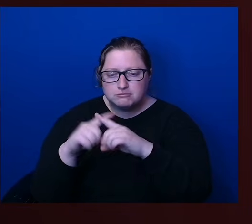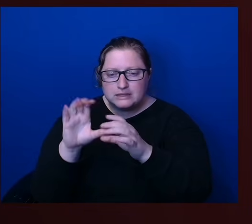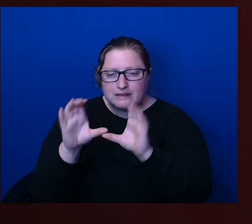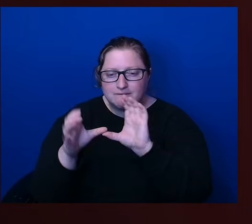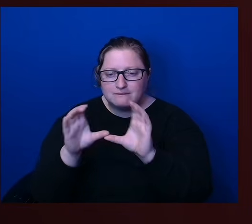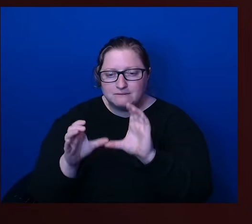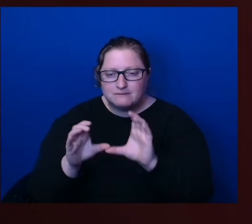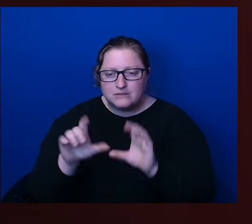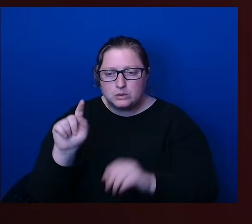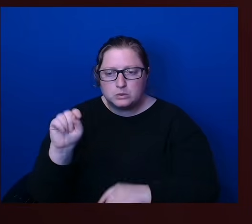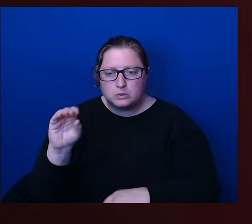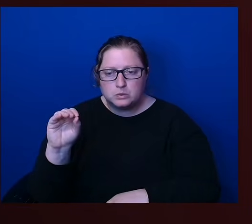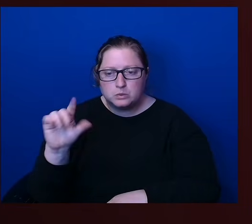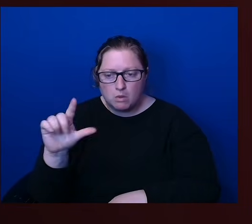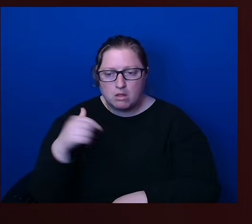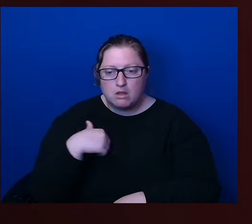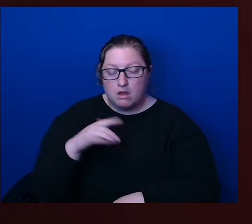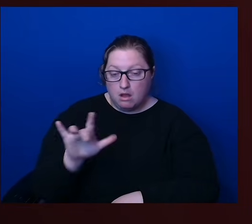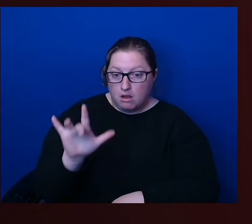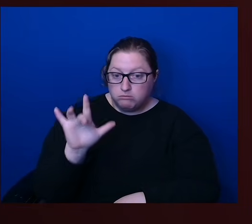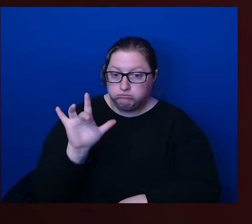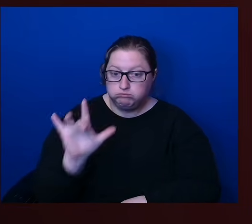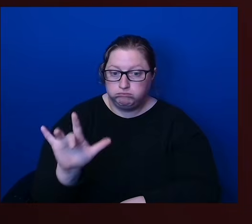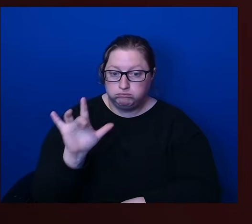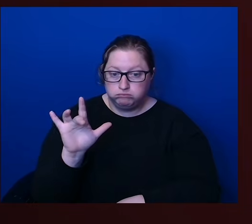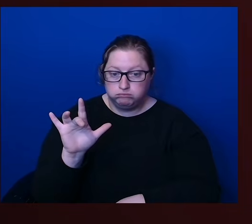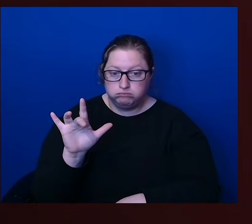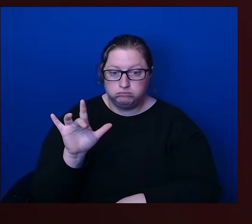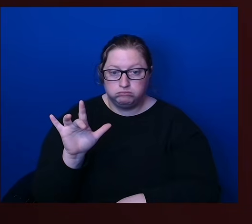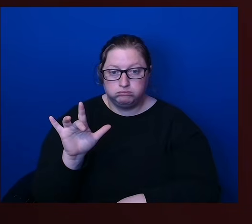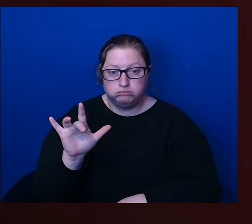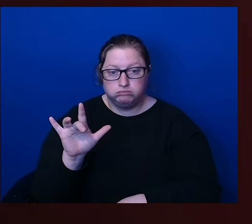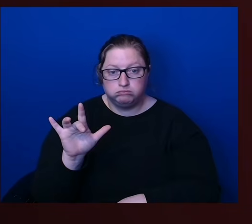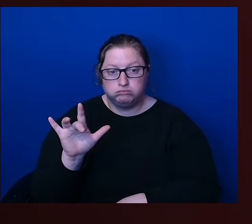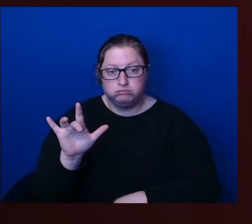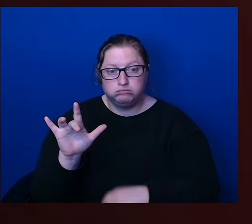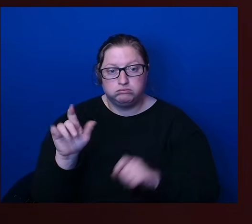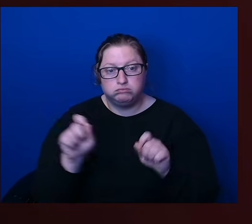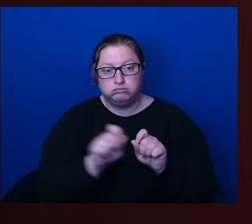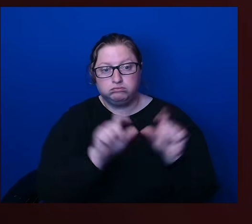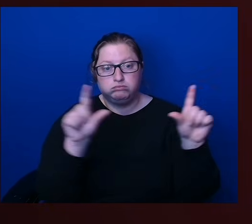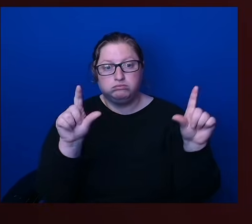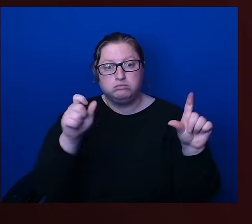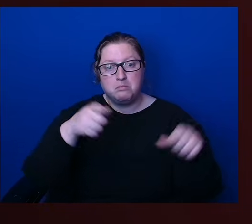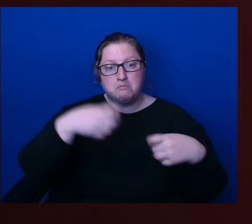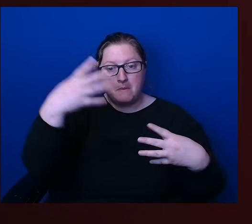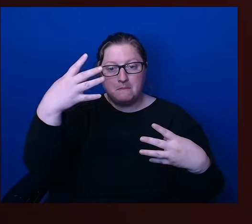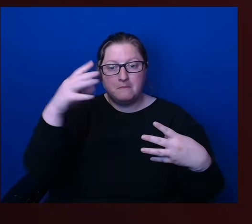I click on that, so I can -- you'll see up here, there's my MCP server.